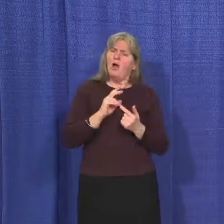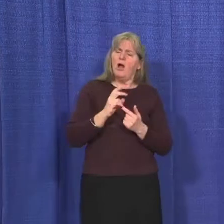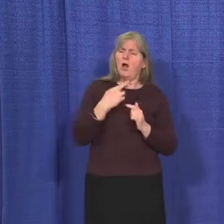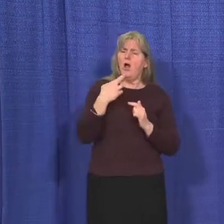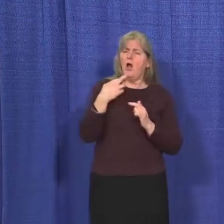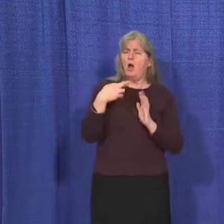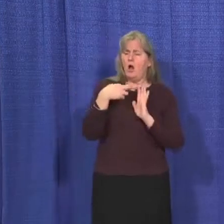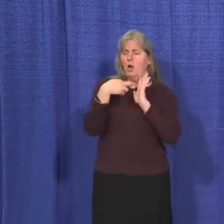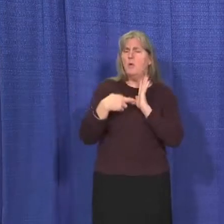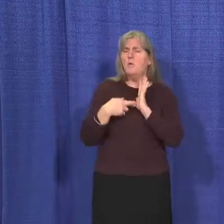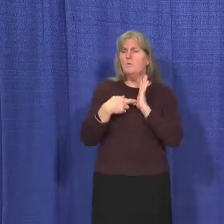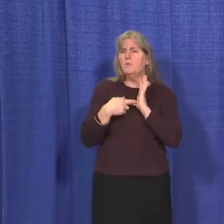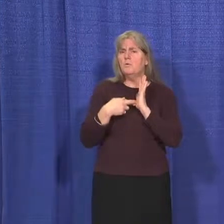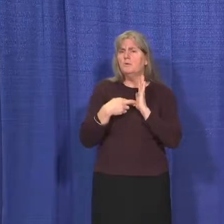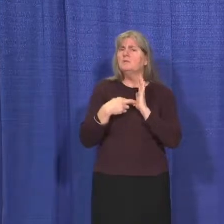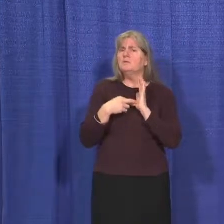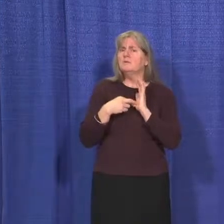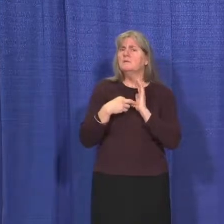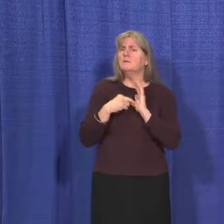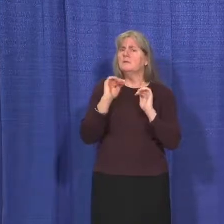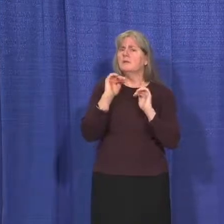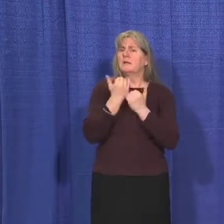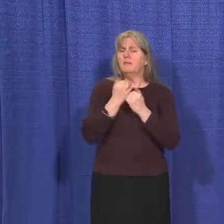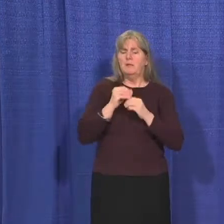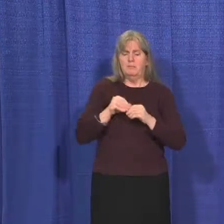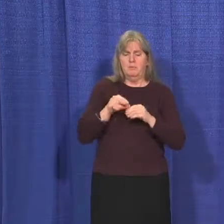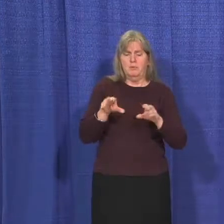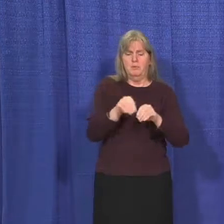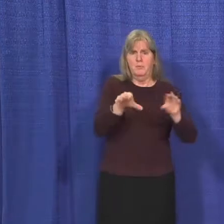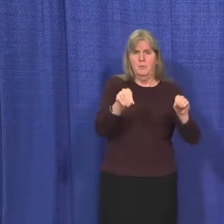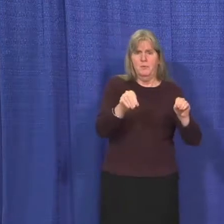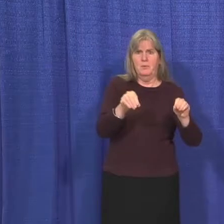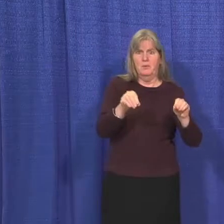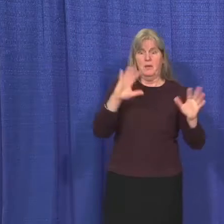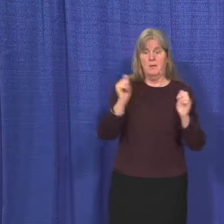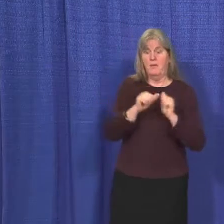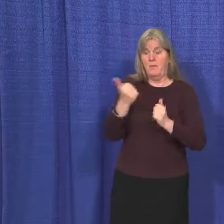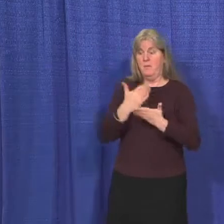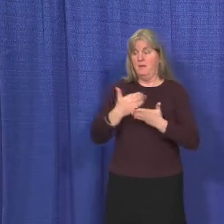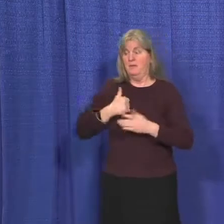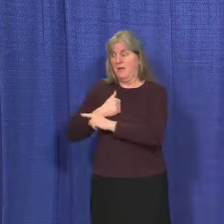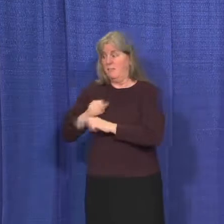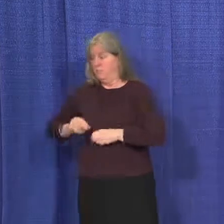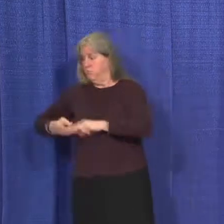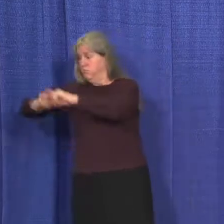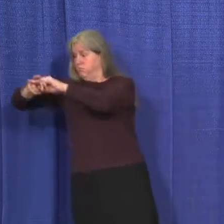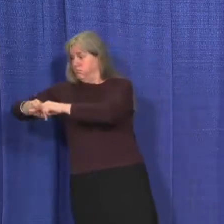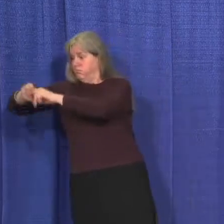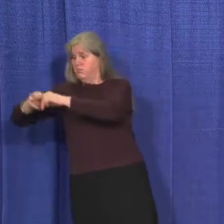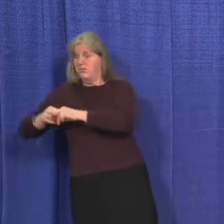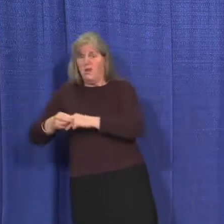measures have allowed us to avoid the surge is that most of the rest of the country have had to live through, along with the